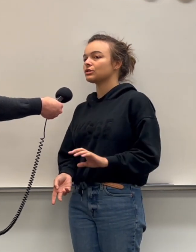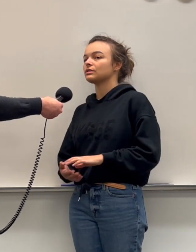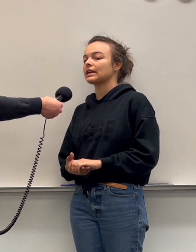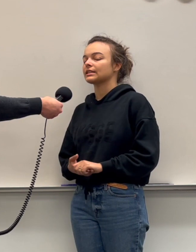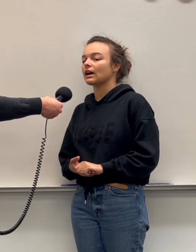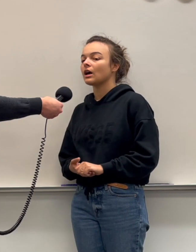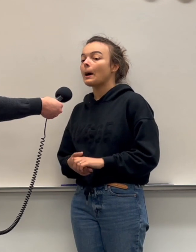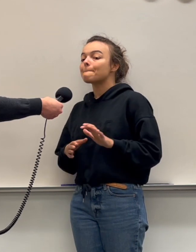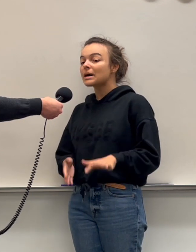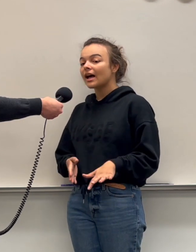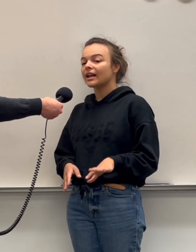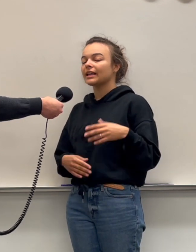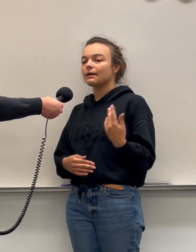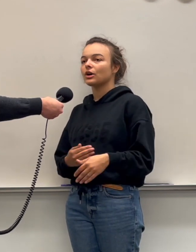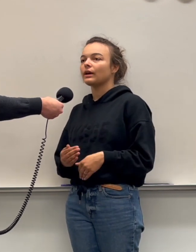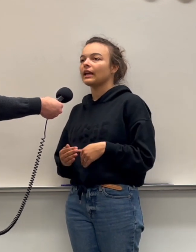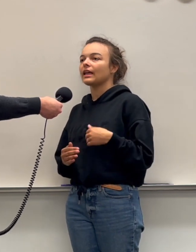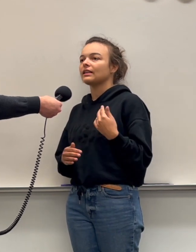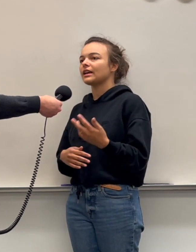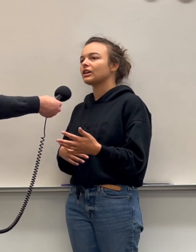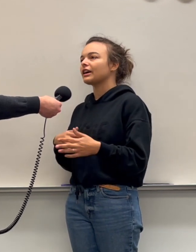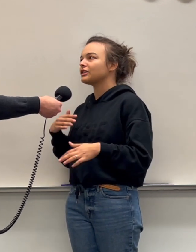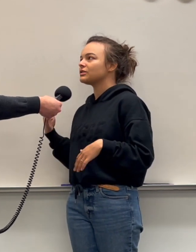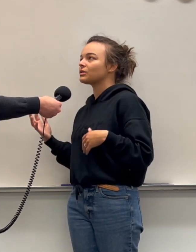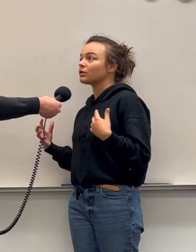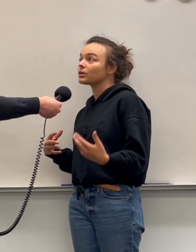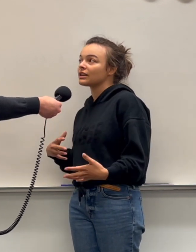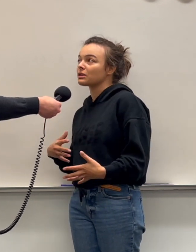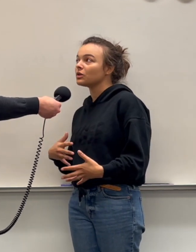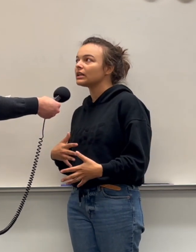was introduced to ASL but I kept going and then later I got introduced to our local deaf community